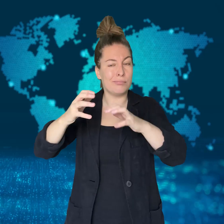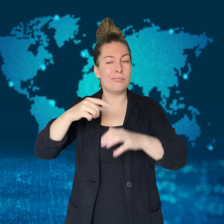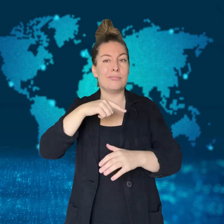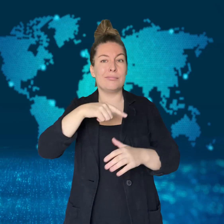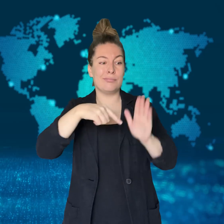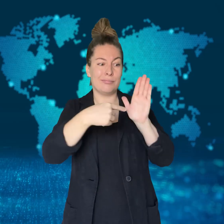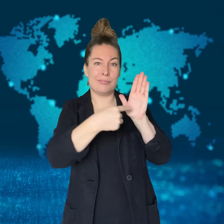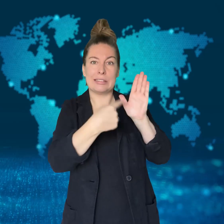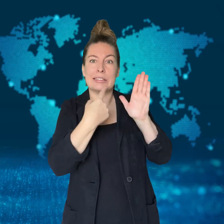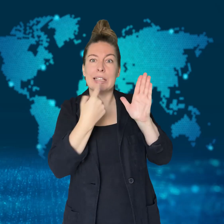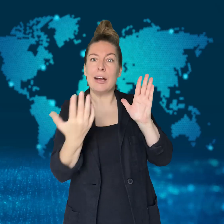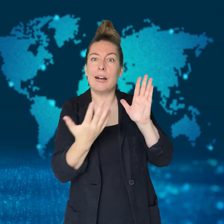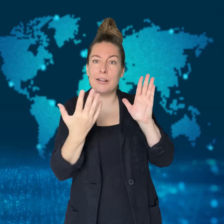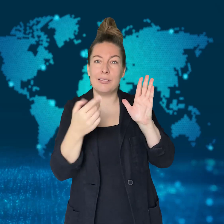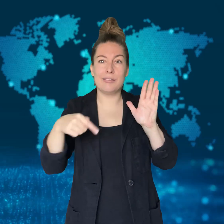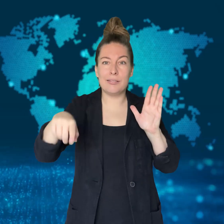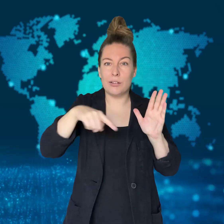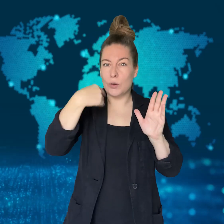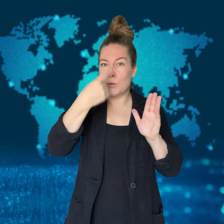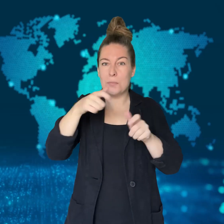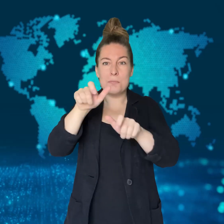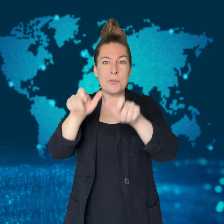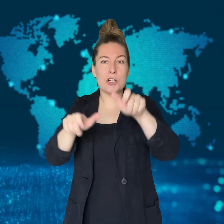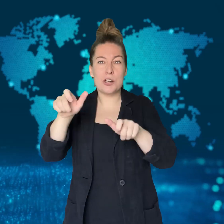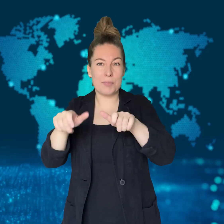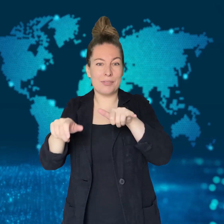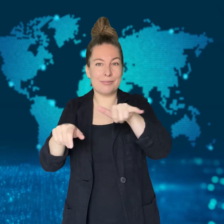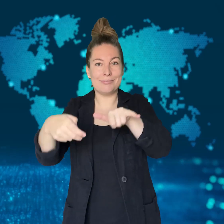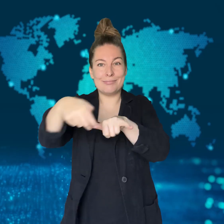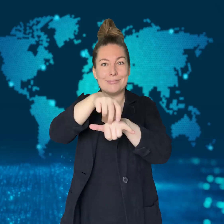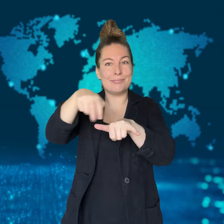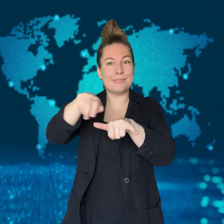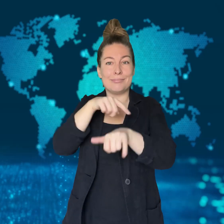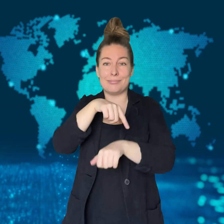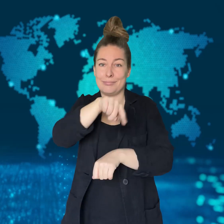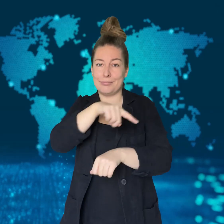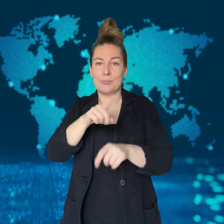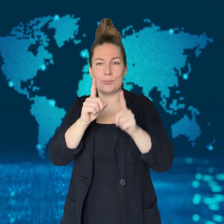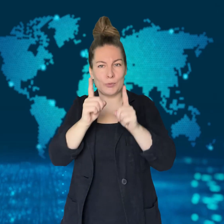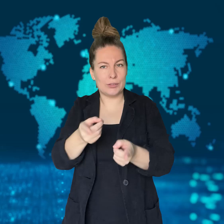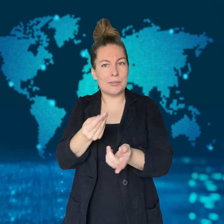compensation of passengers when their travel is disrupted.